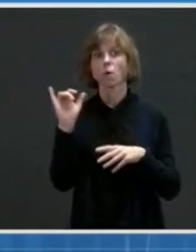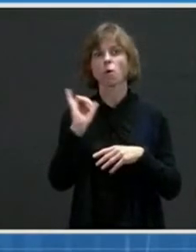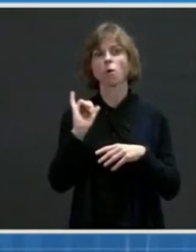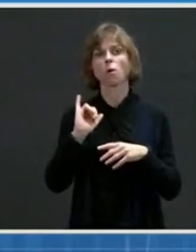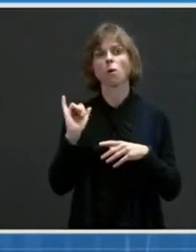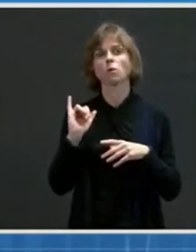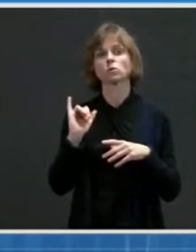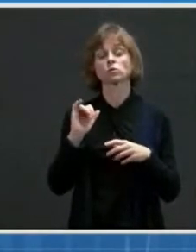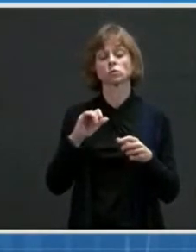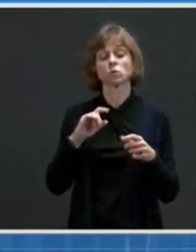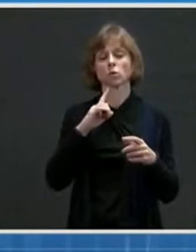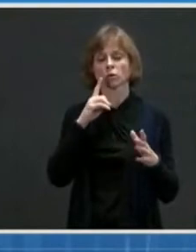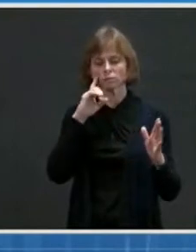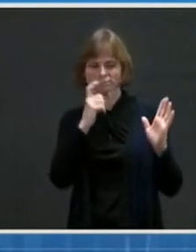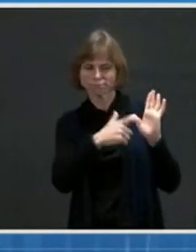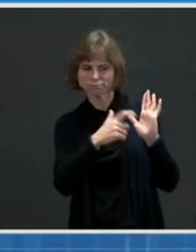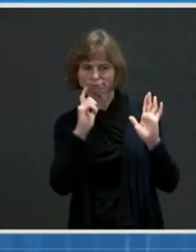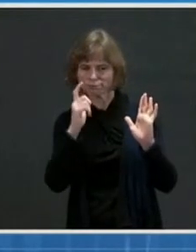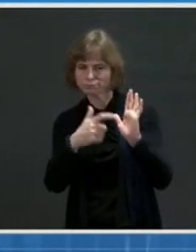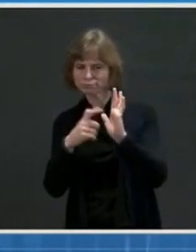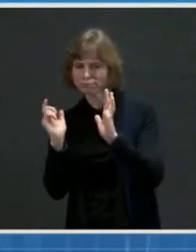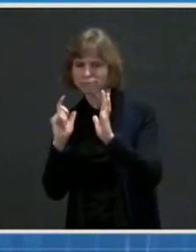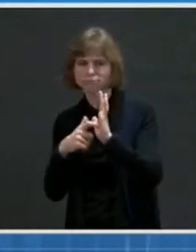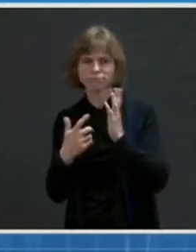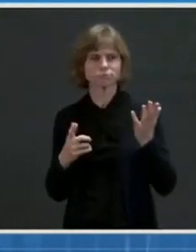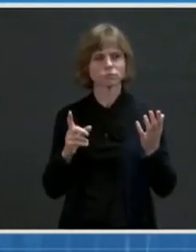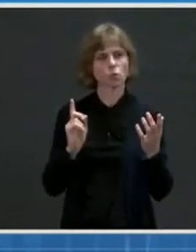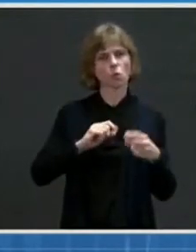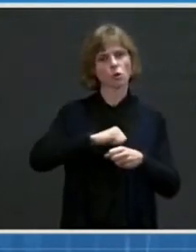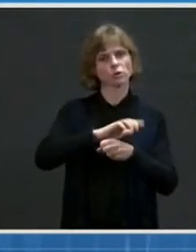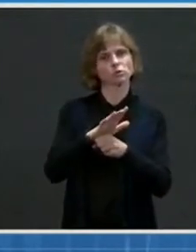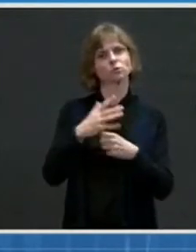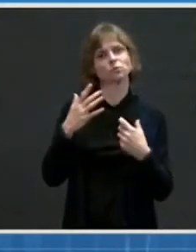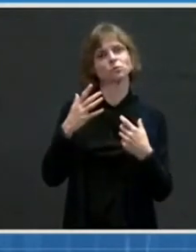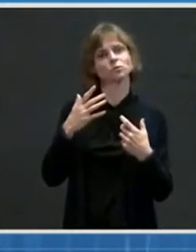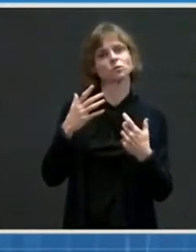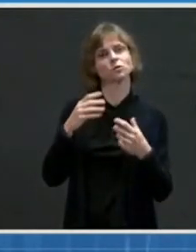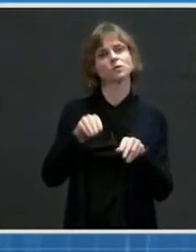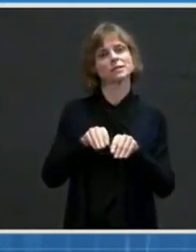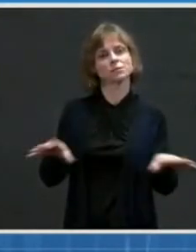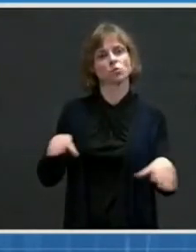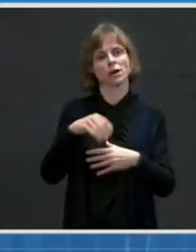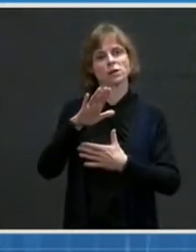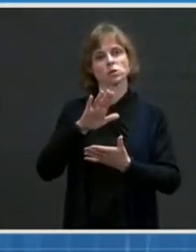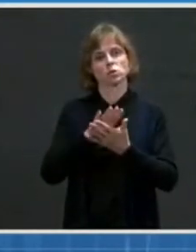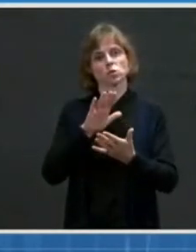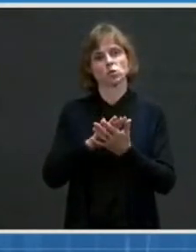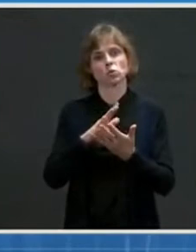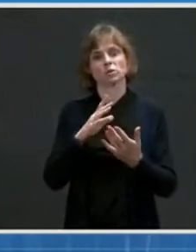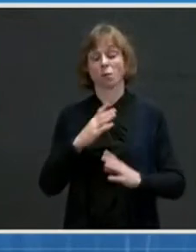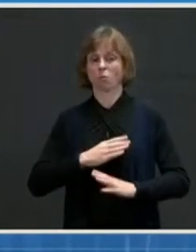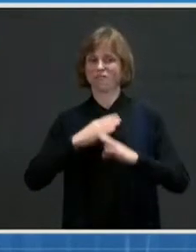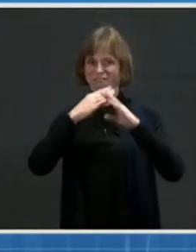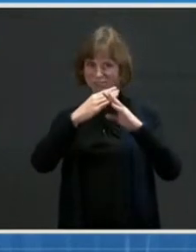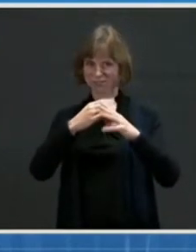IN ADDITION, WE CONTINUE TO STUDY COVID-19 SPREAD IN SCHOOLS TO IDENTIFY THE FACTORS